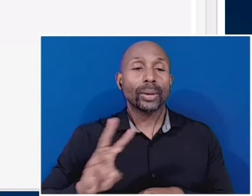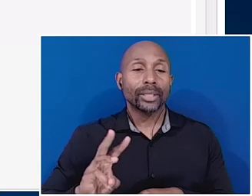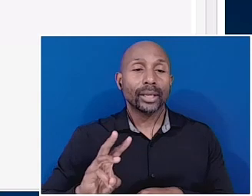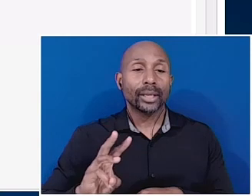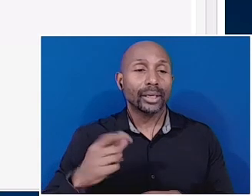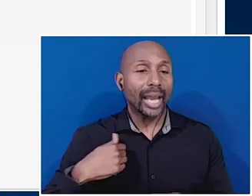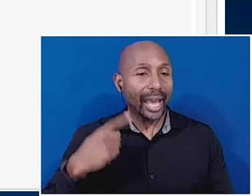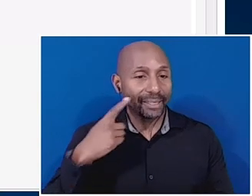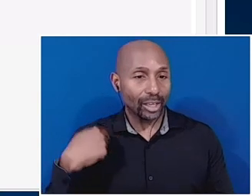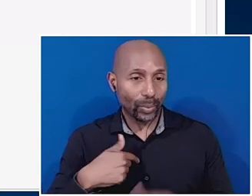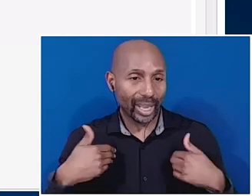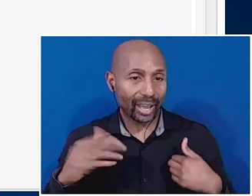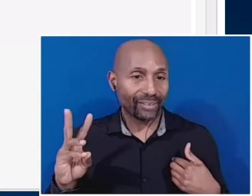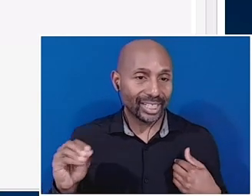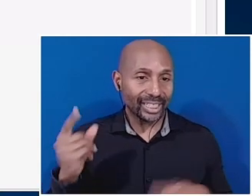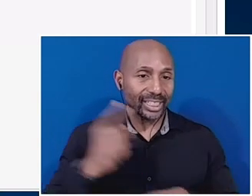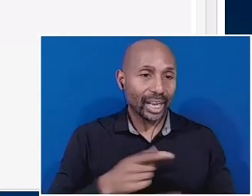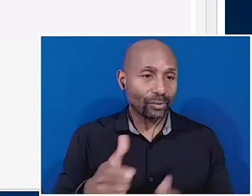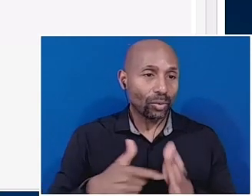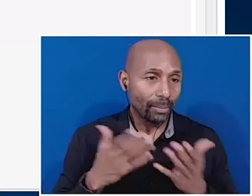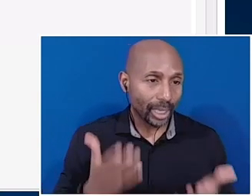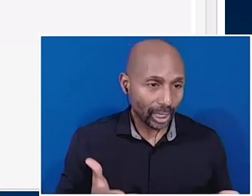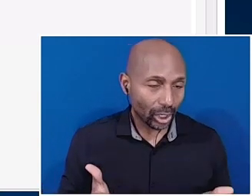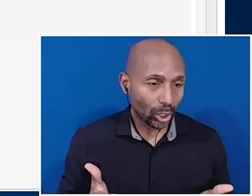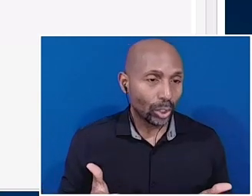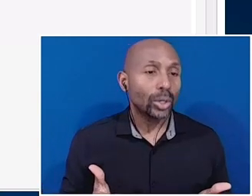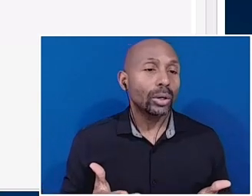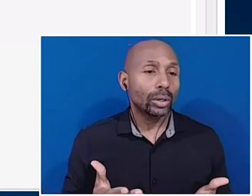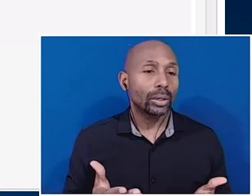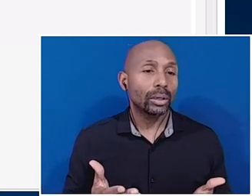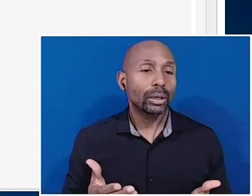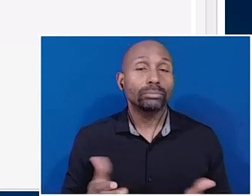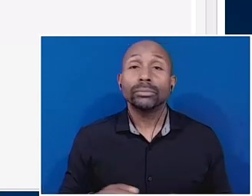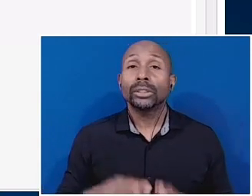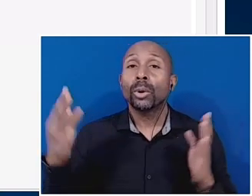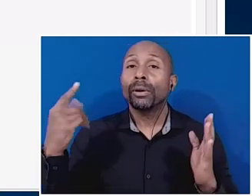but would welcome discussion there.